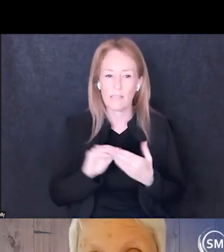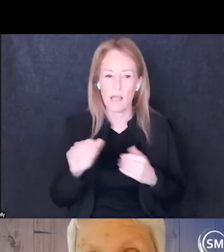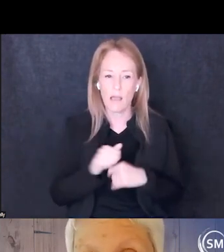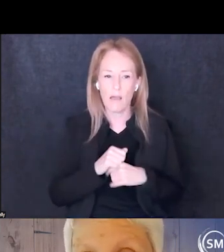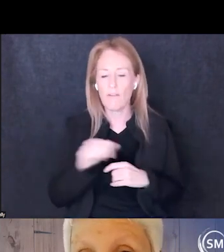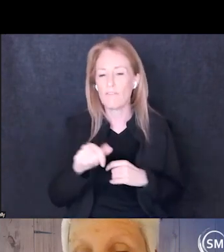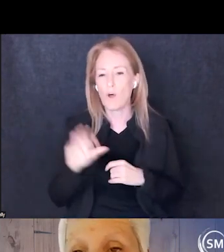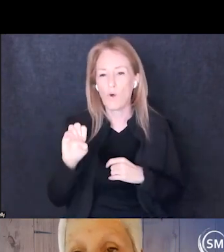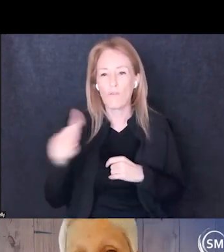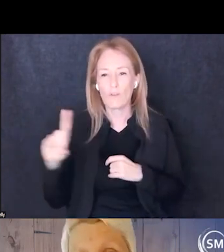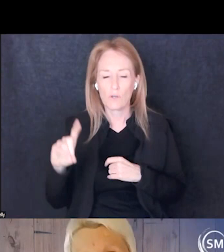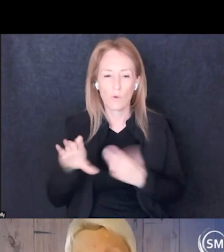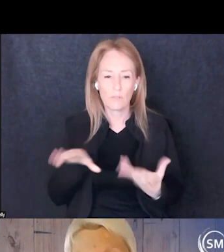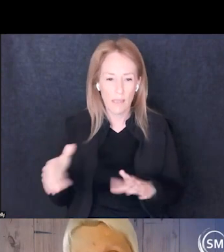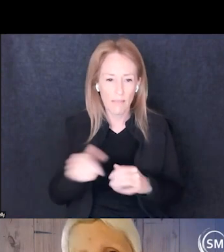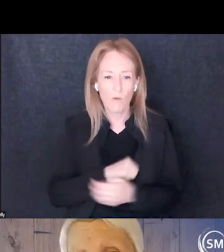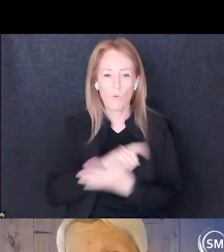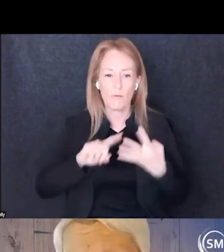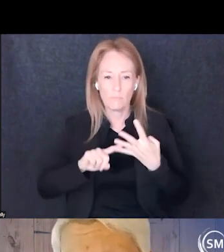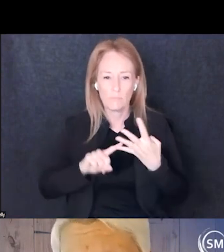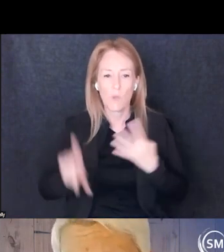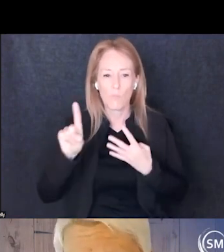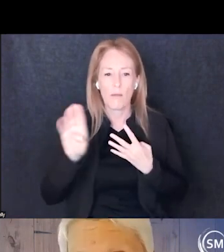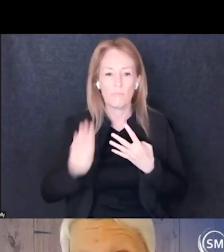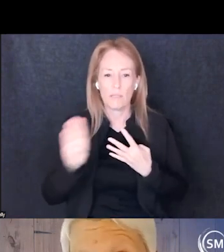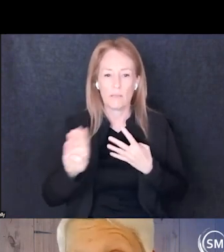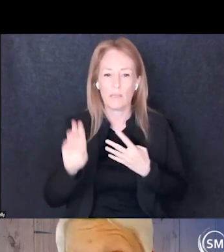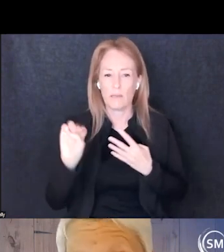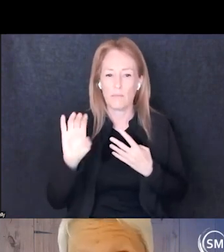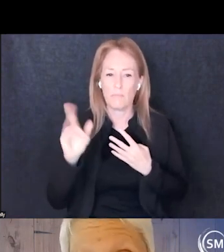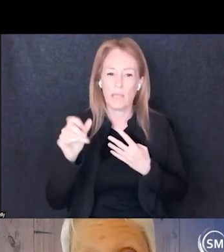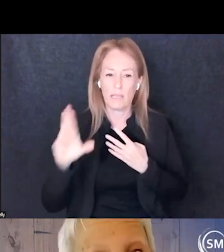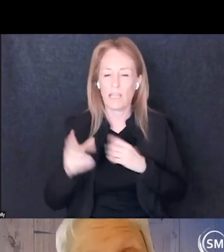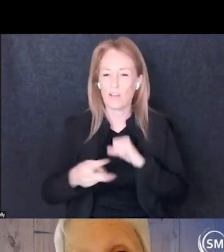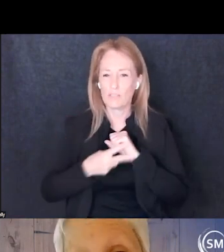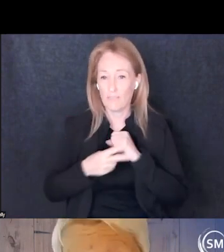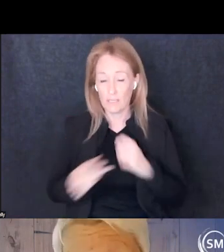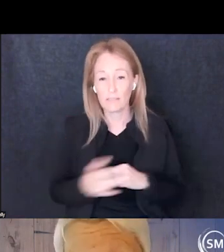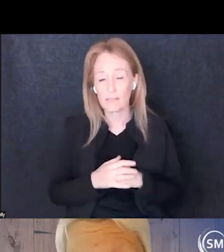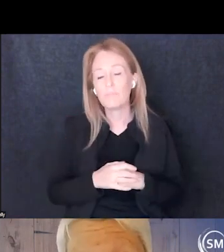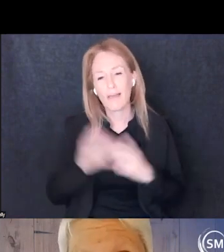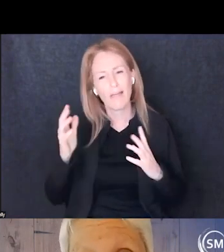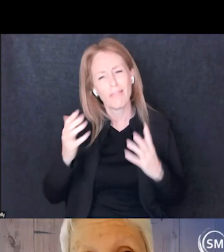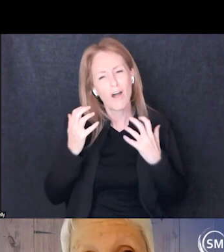SAVINGS? THE AUDIENCE IS BRIGHT, BUT THERE IS A HARD QUESTION.